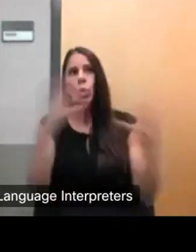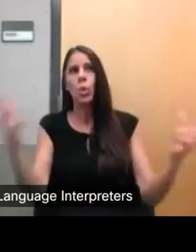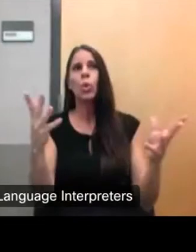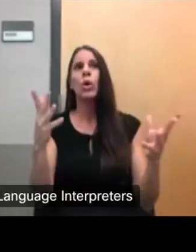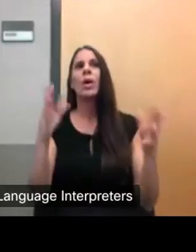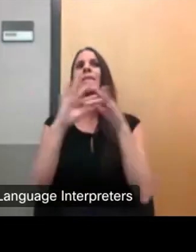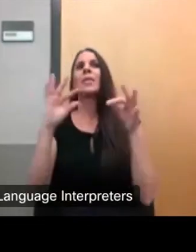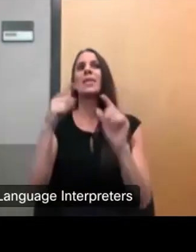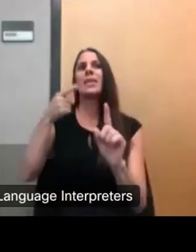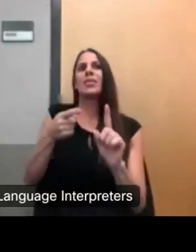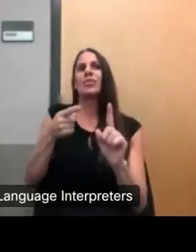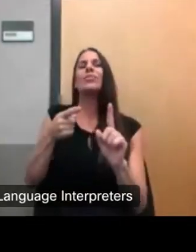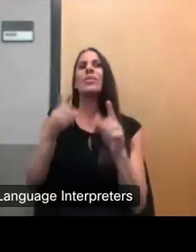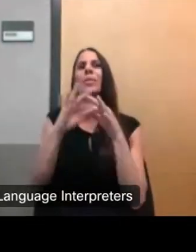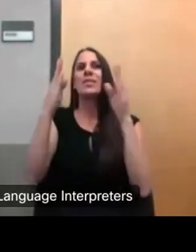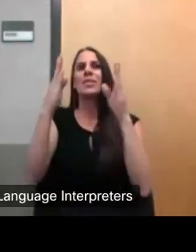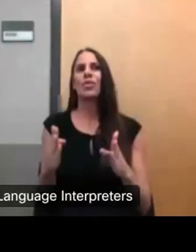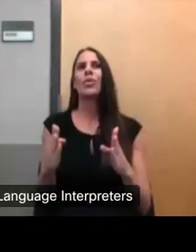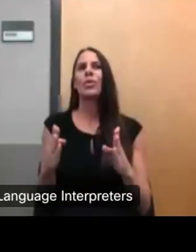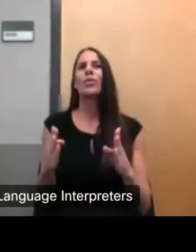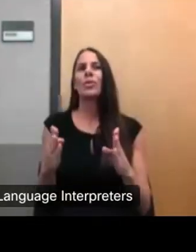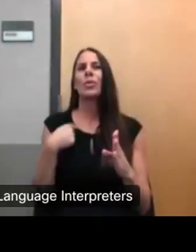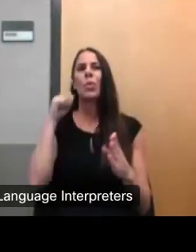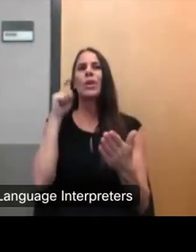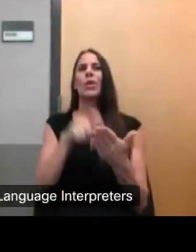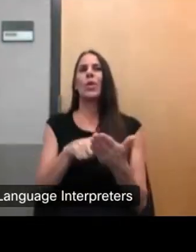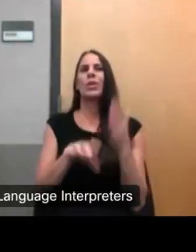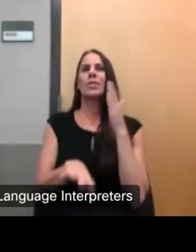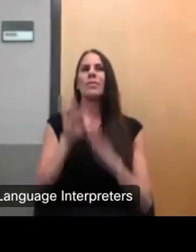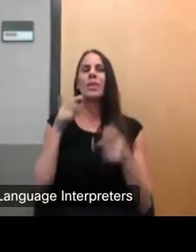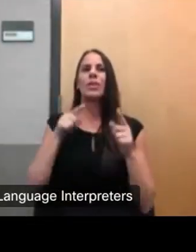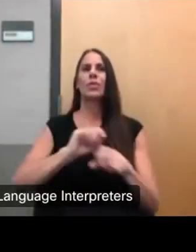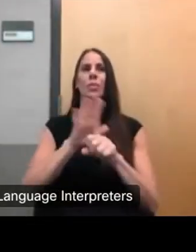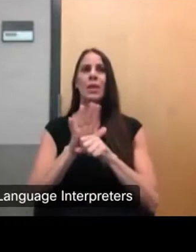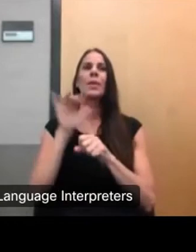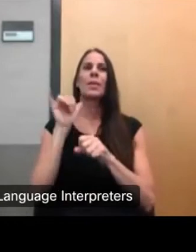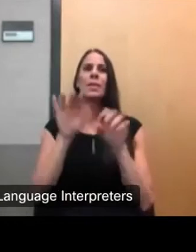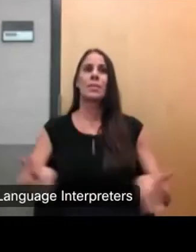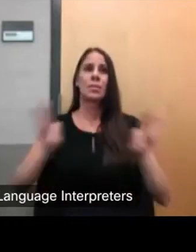uh, this, this, uh, this pandemic and we ha we have continued to see it. And I think that